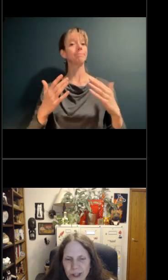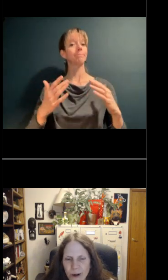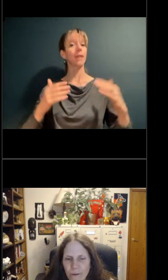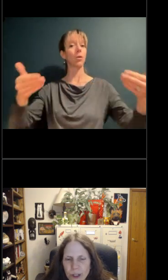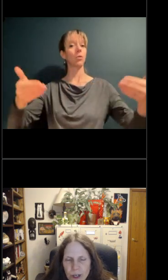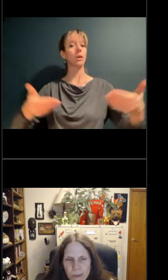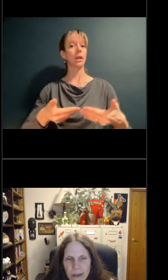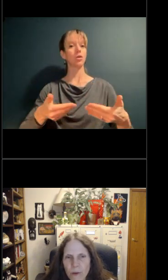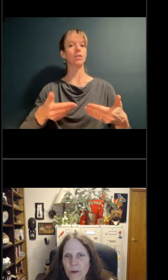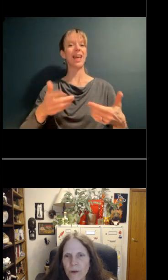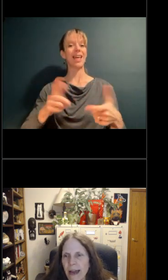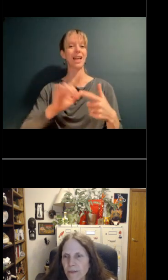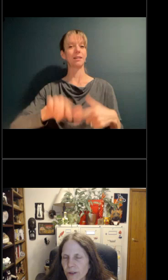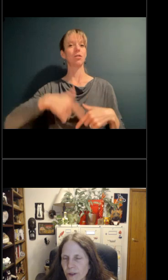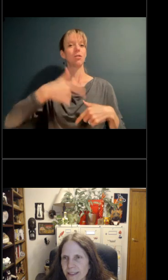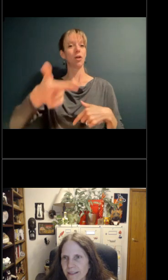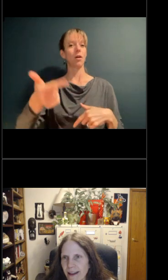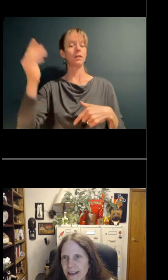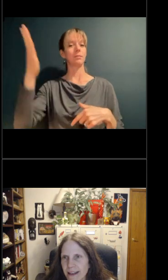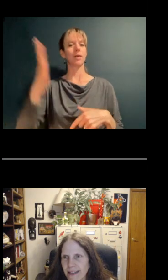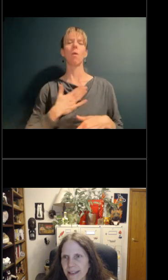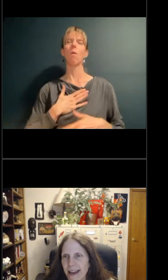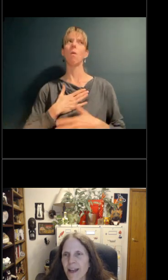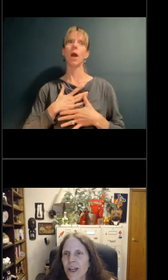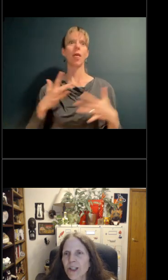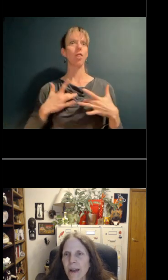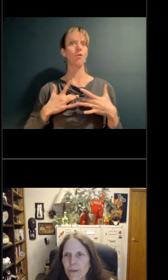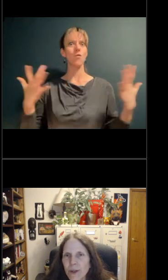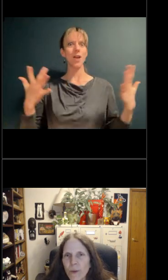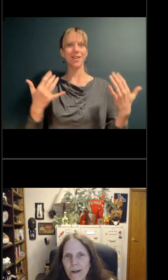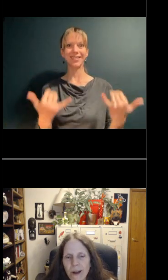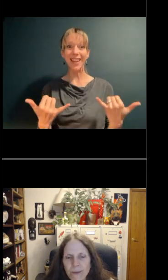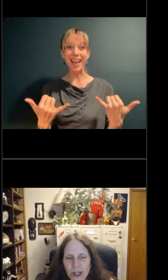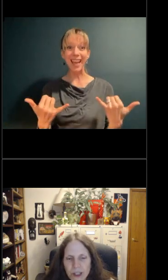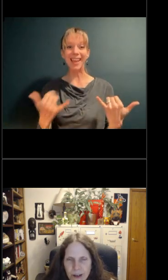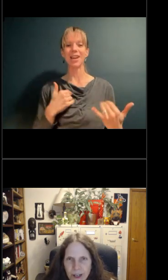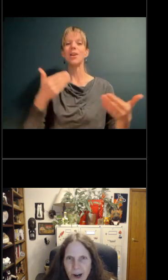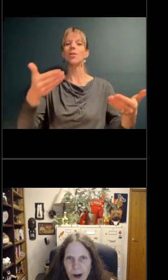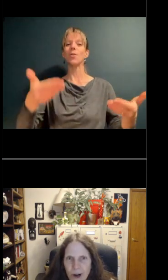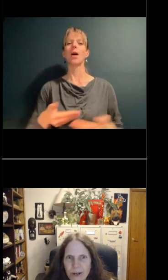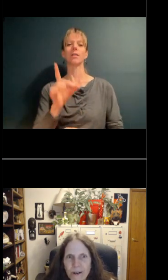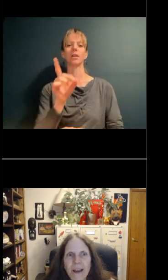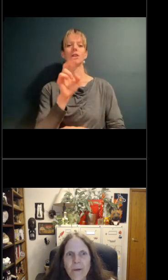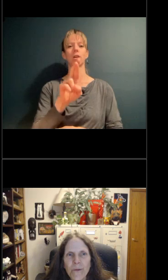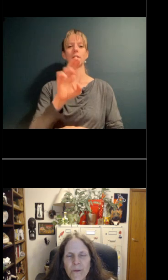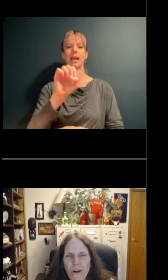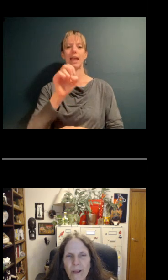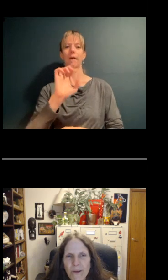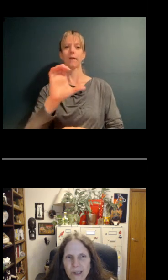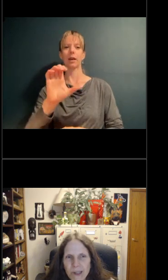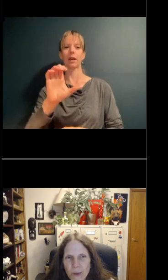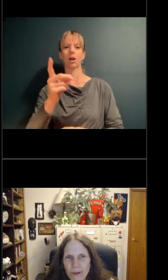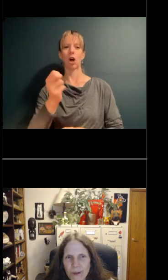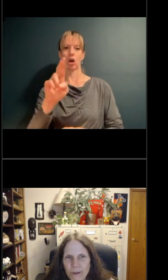and turn it over to our speaker. We are absolutely delighted today to welcome Dr Erik Carter. We have been following his work